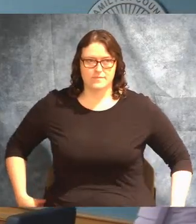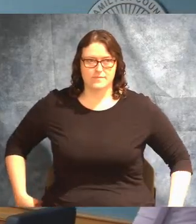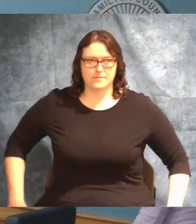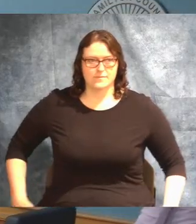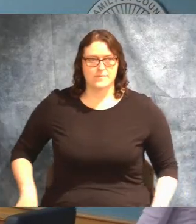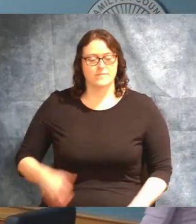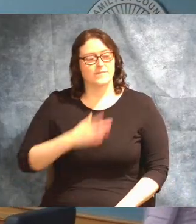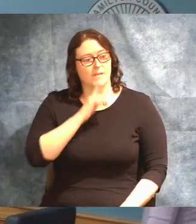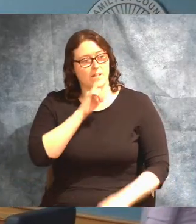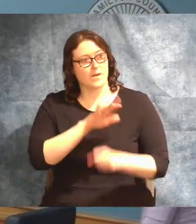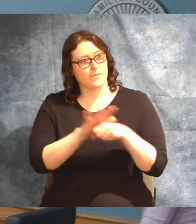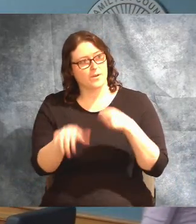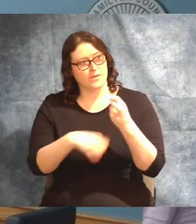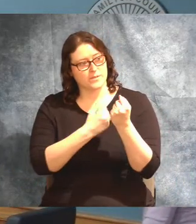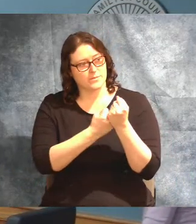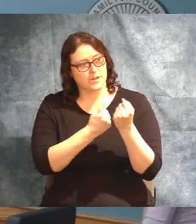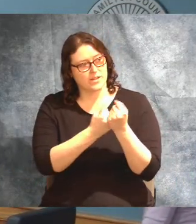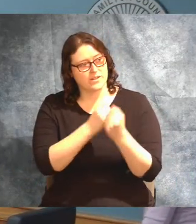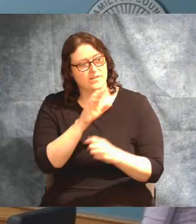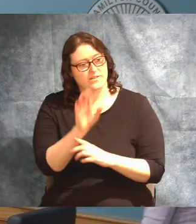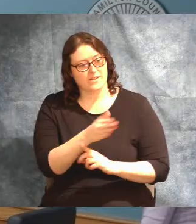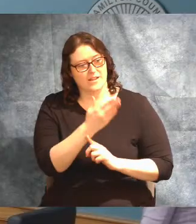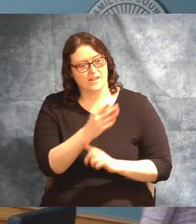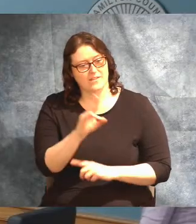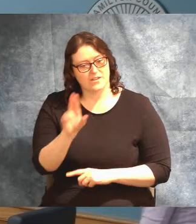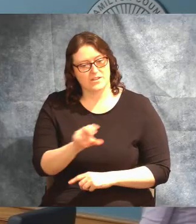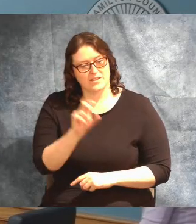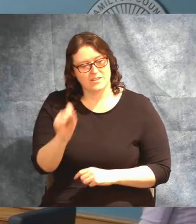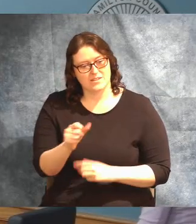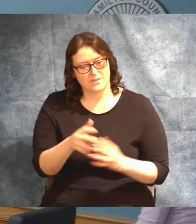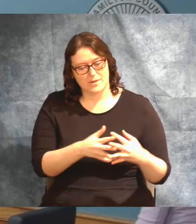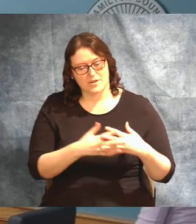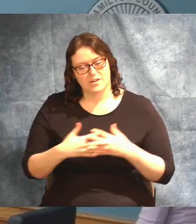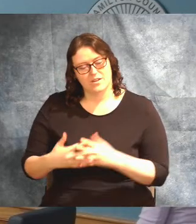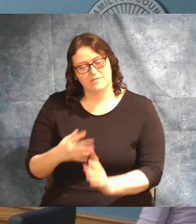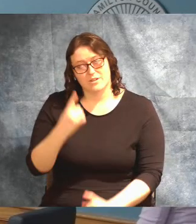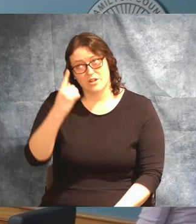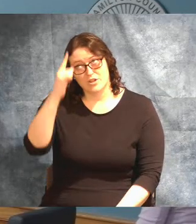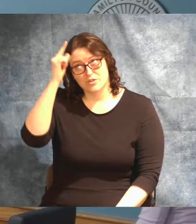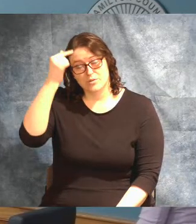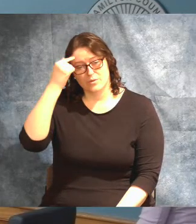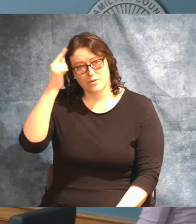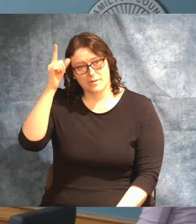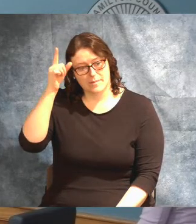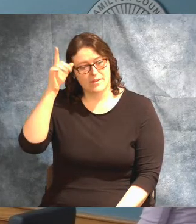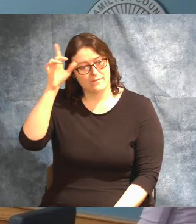I pledge allegiance to the flag of the United States of America and to the republic